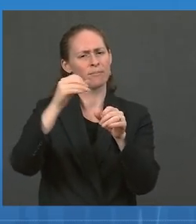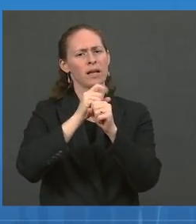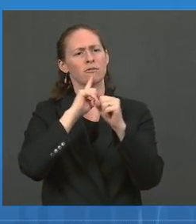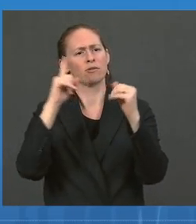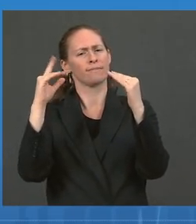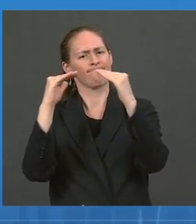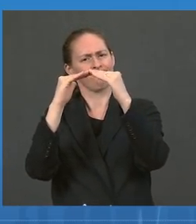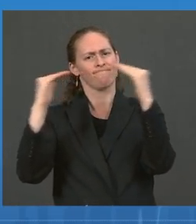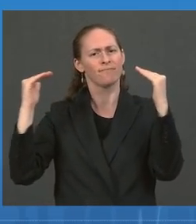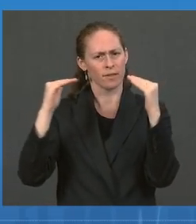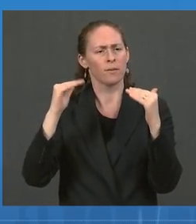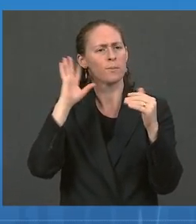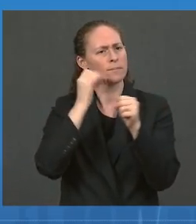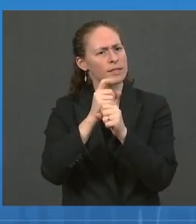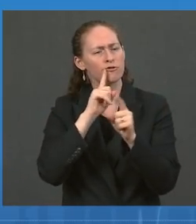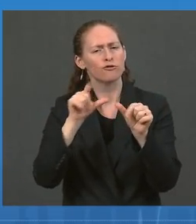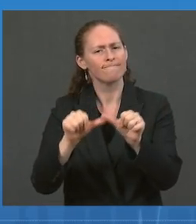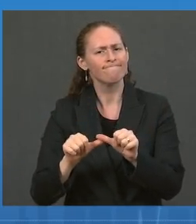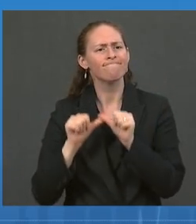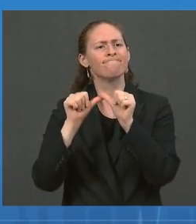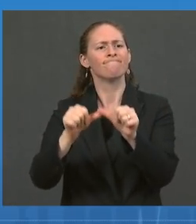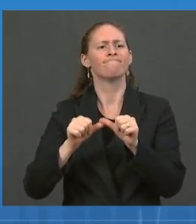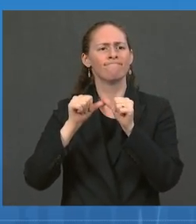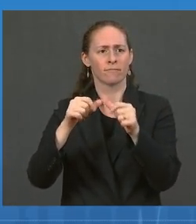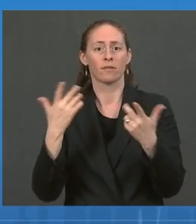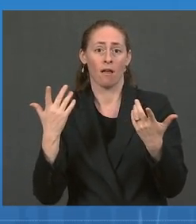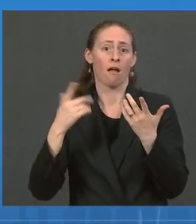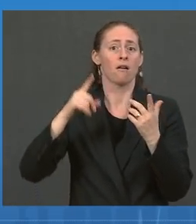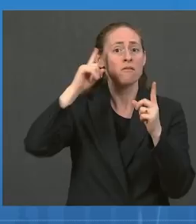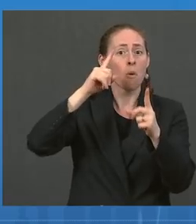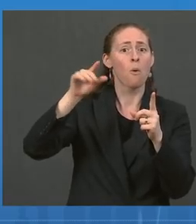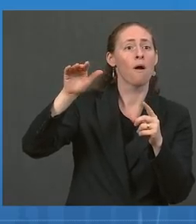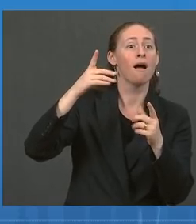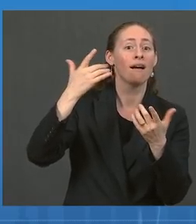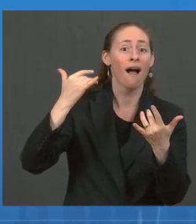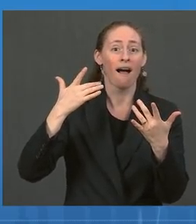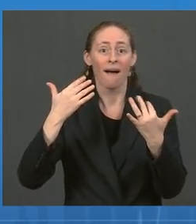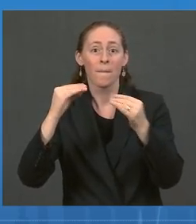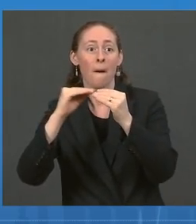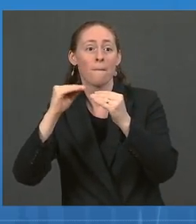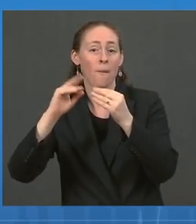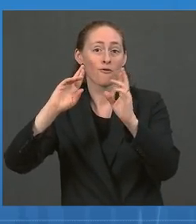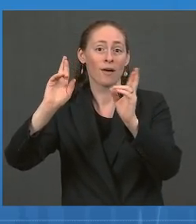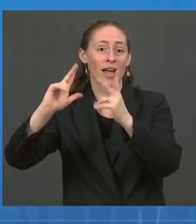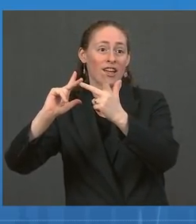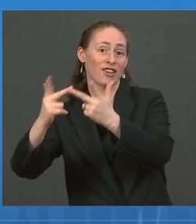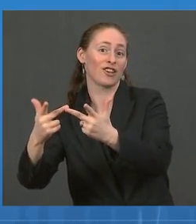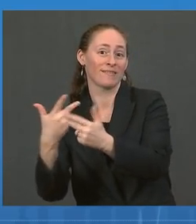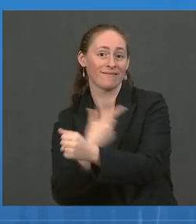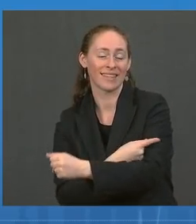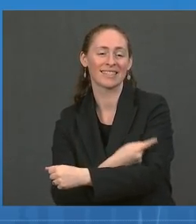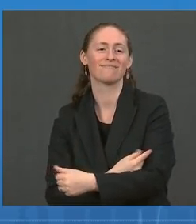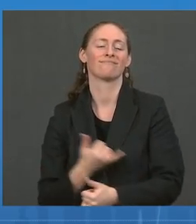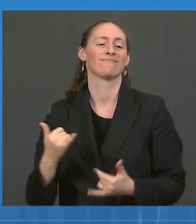as we vaccinate more Americans and get booster shots in arms. With that, let me turn it over to Dr. Nunez-Smith,